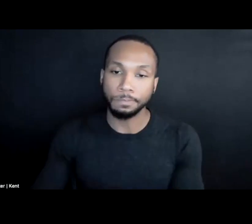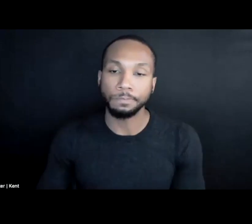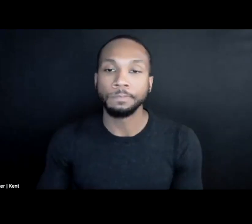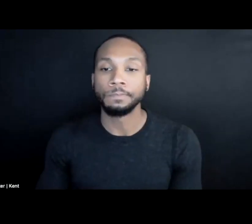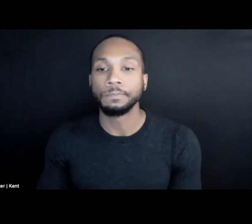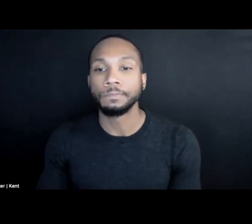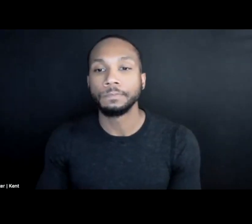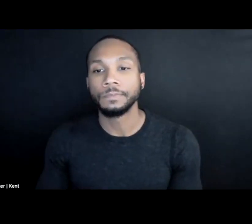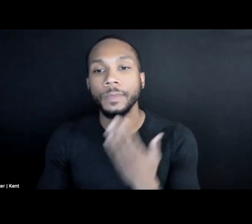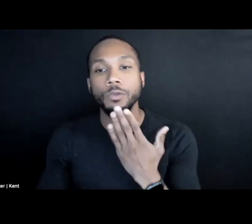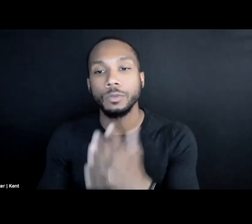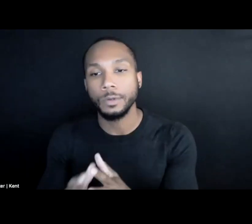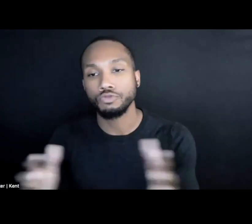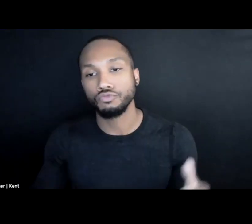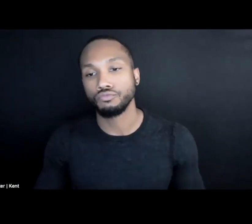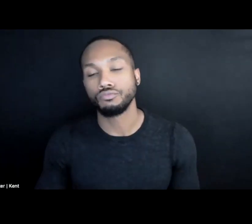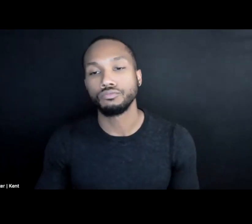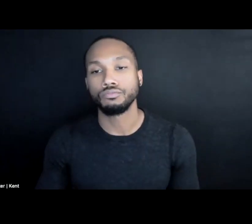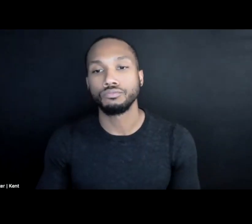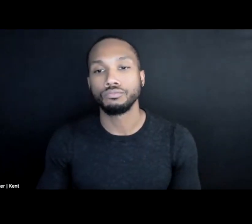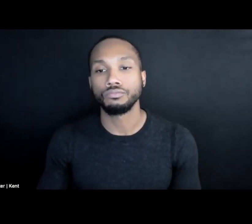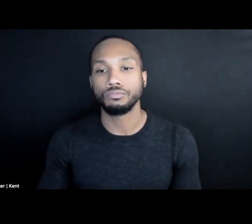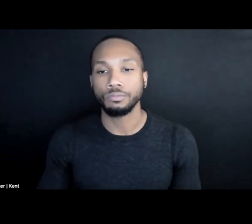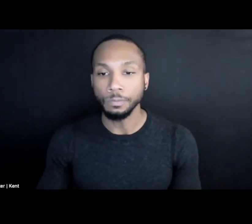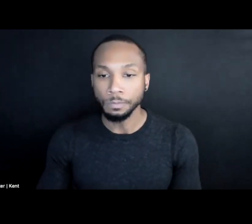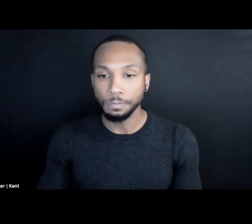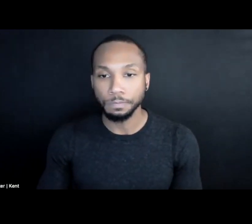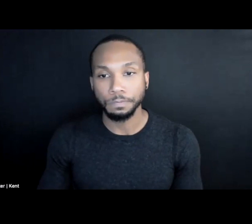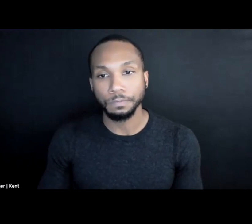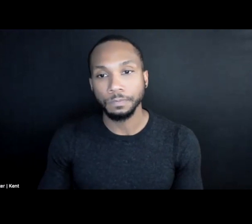Thank you very much.